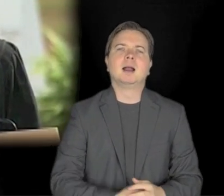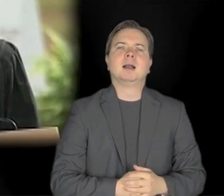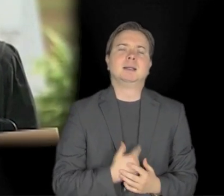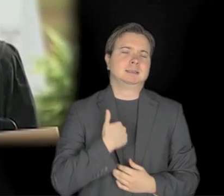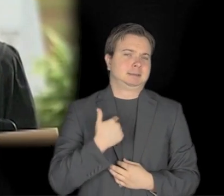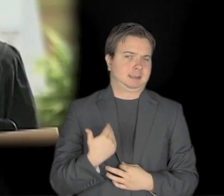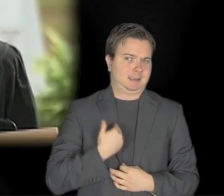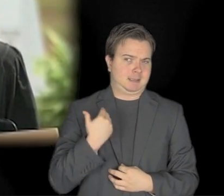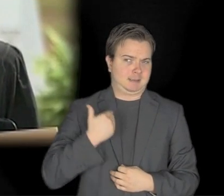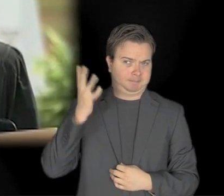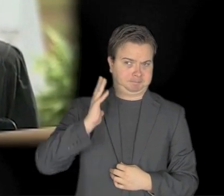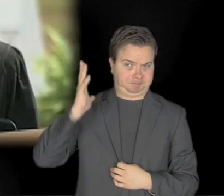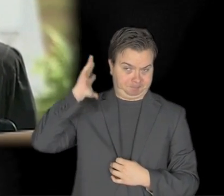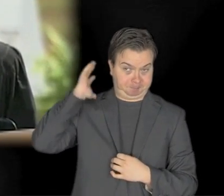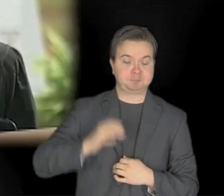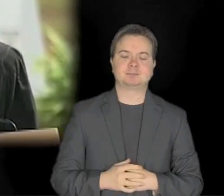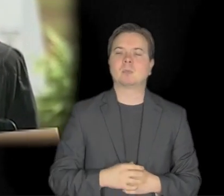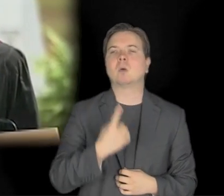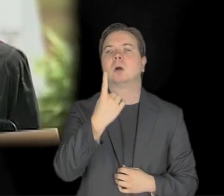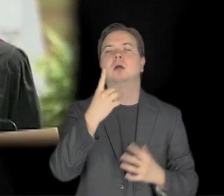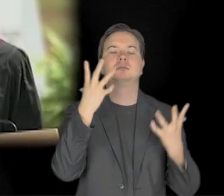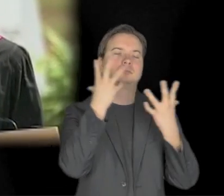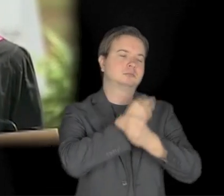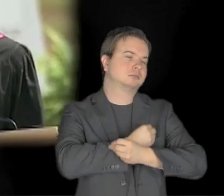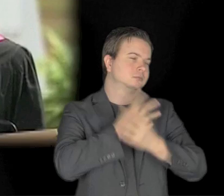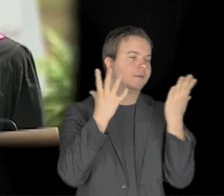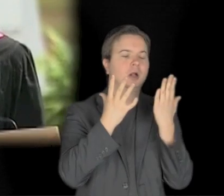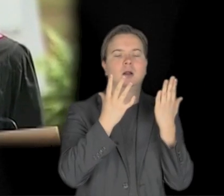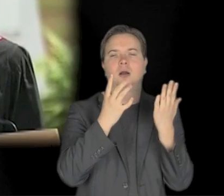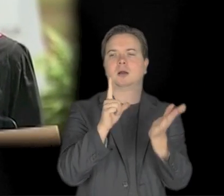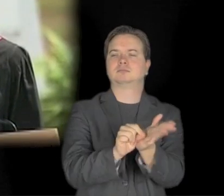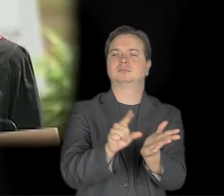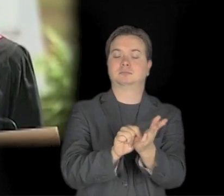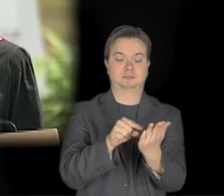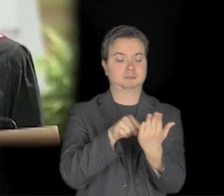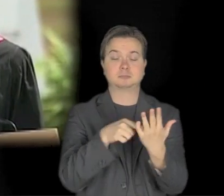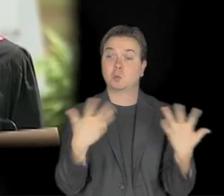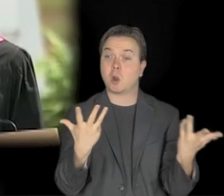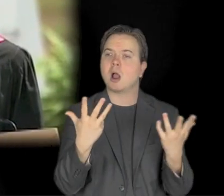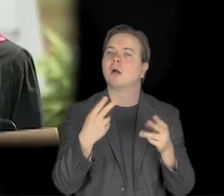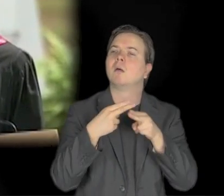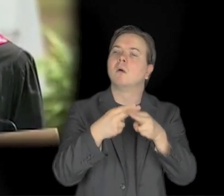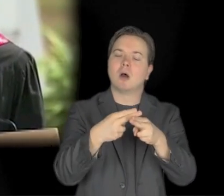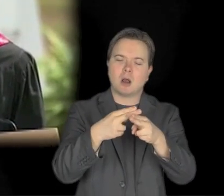When I was young, there was an amazing publication called The Whole Earth Catalog, which was